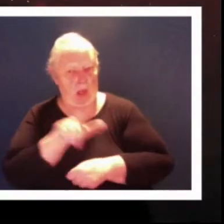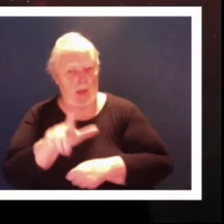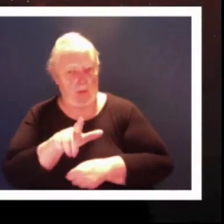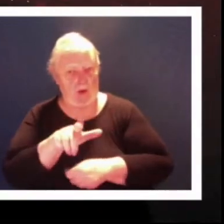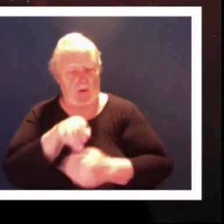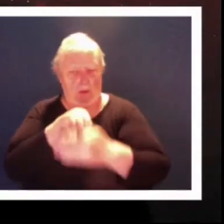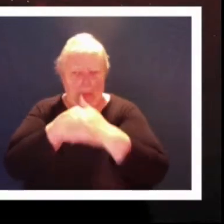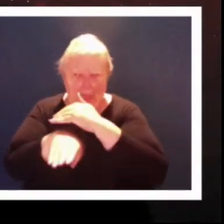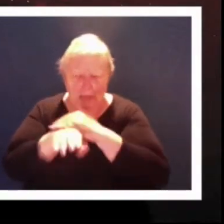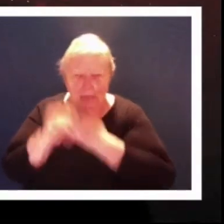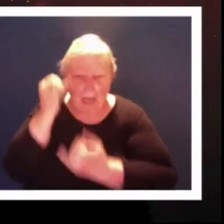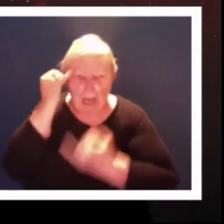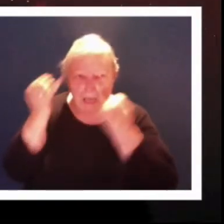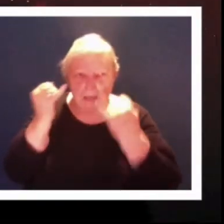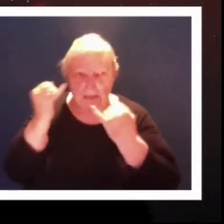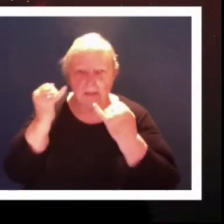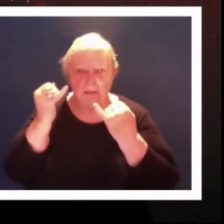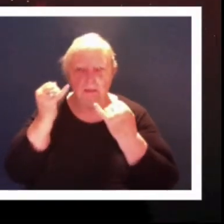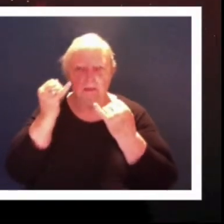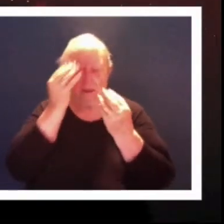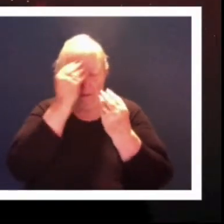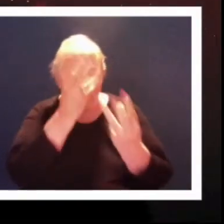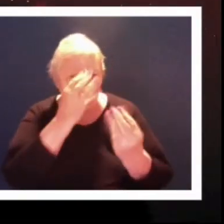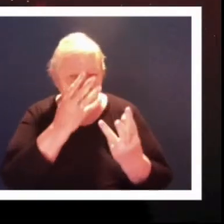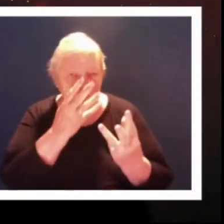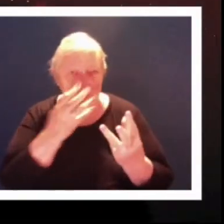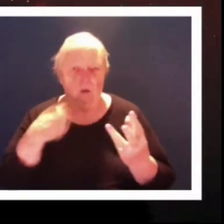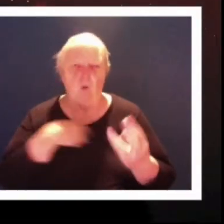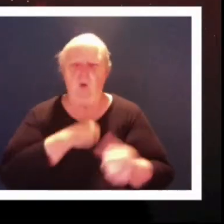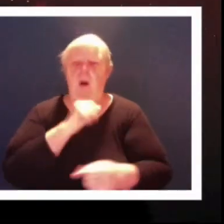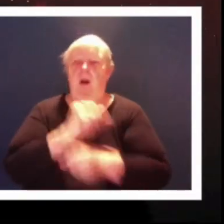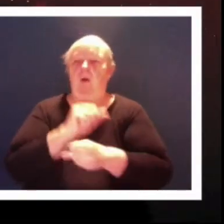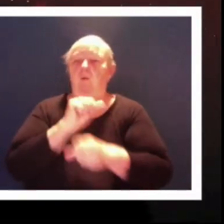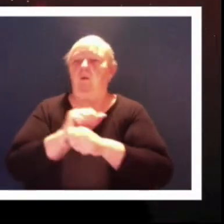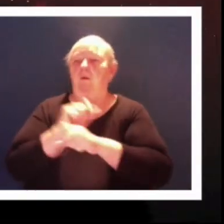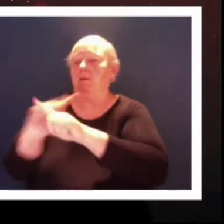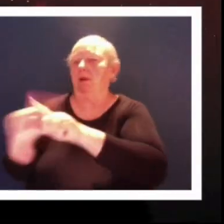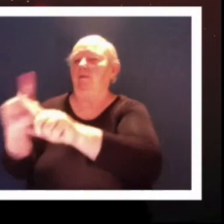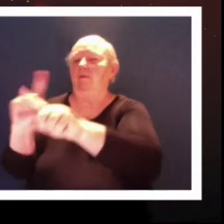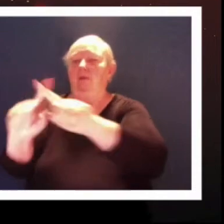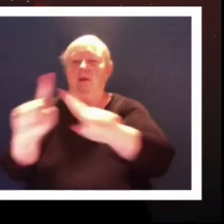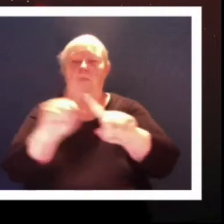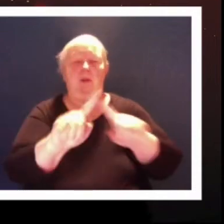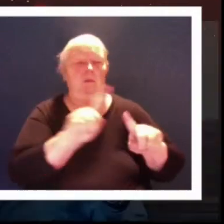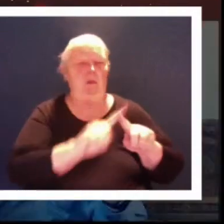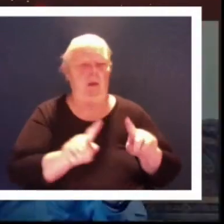We've worked with some amazing individuals from our region to share some of these ideas with you.